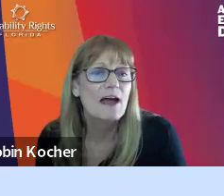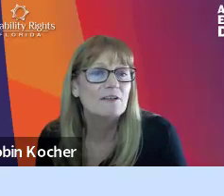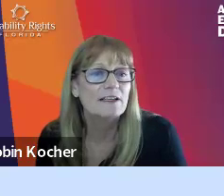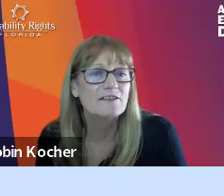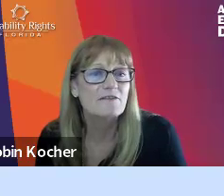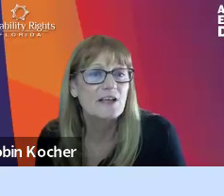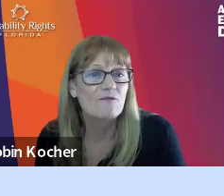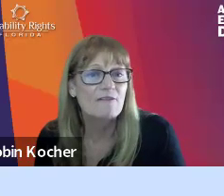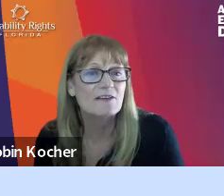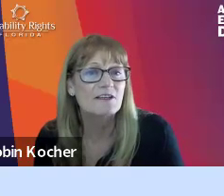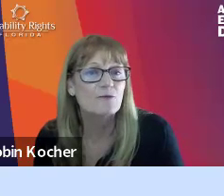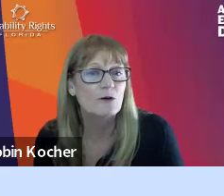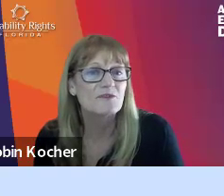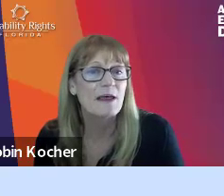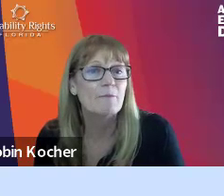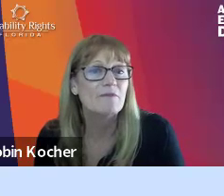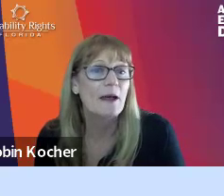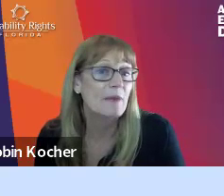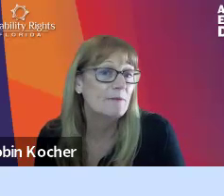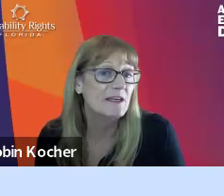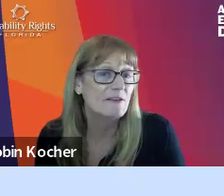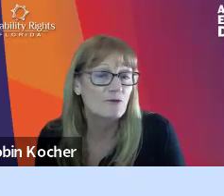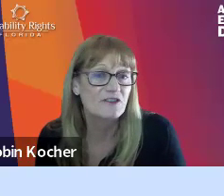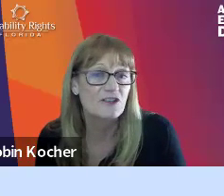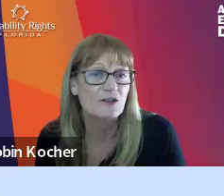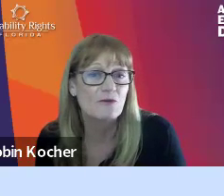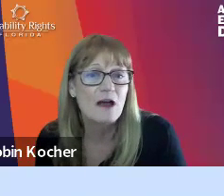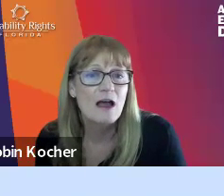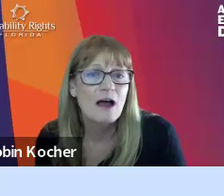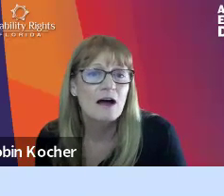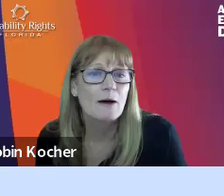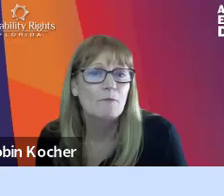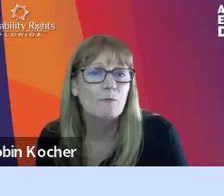we have a list of self-advocacy groups that may be of interest to you.